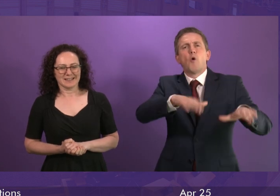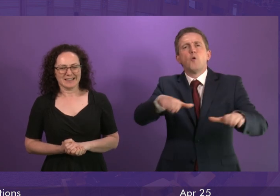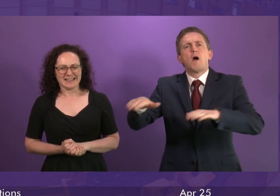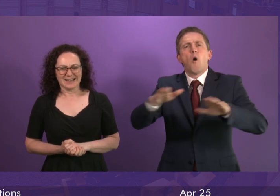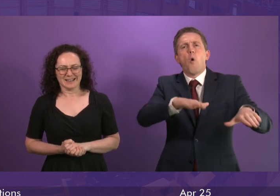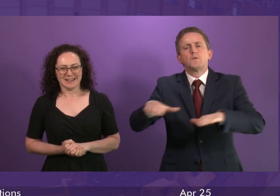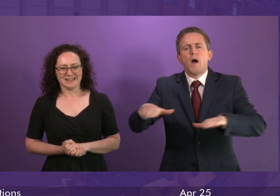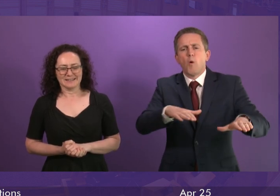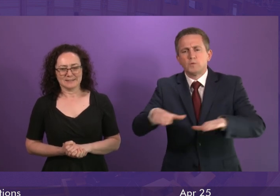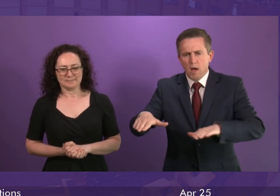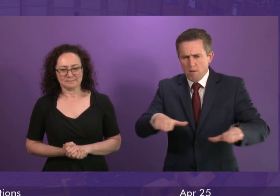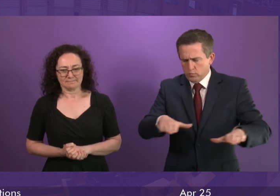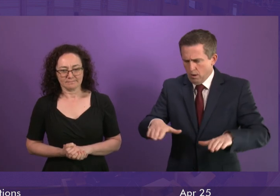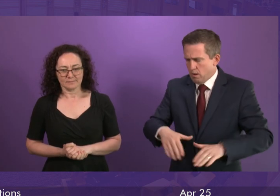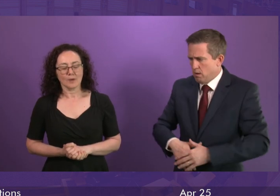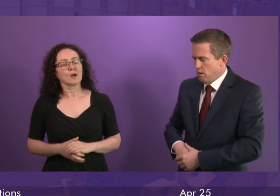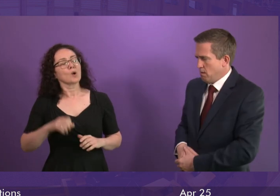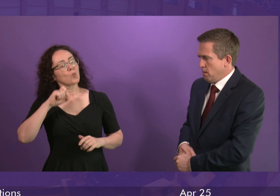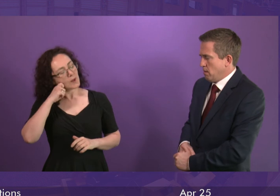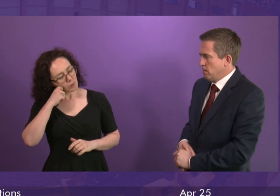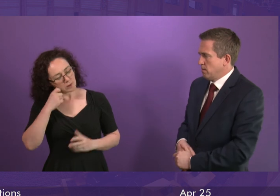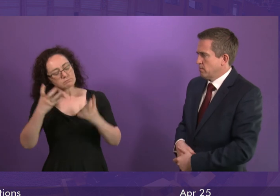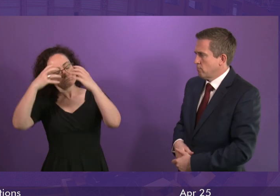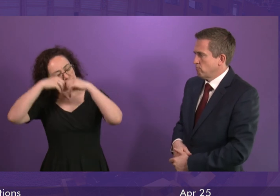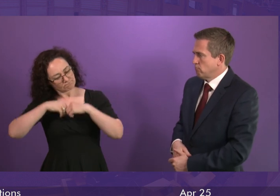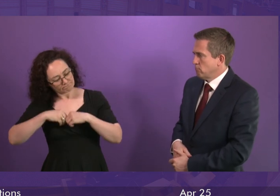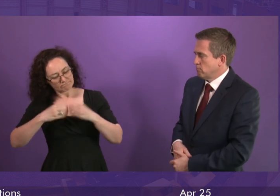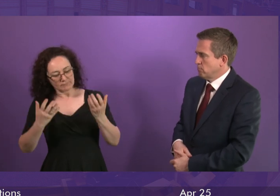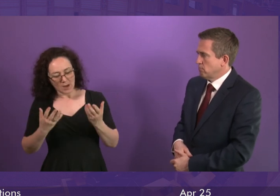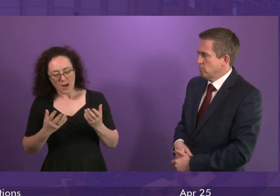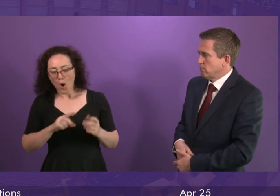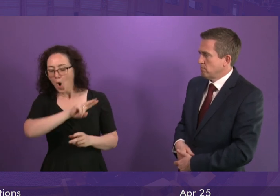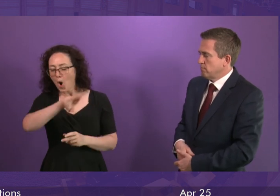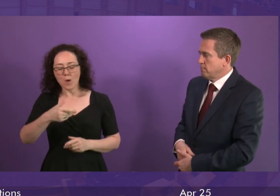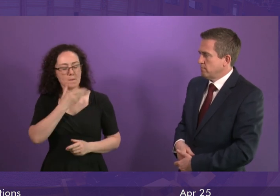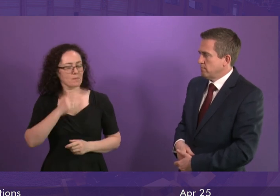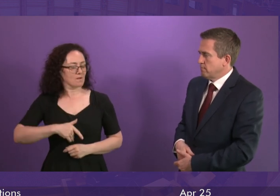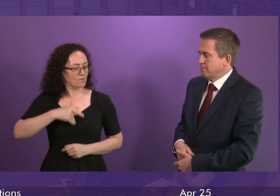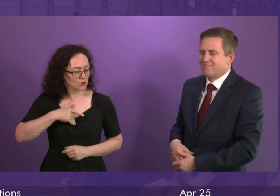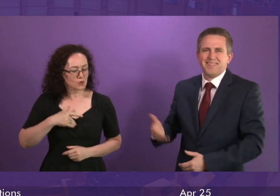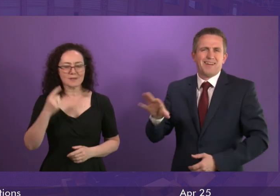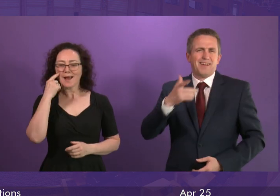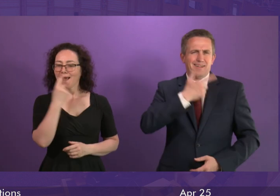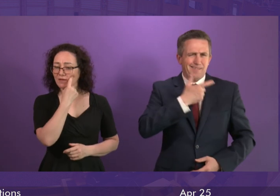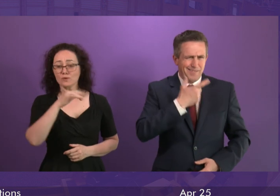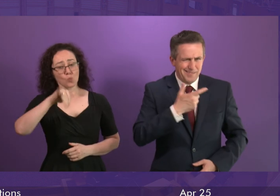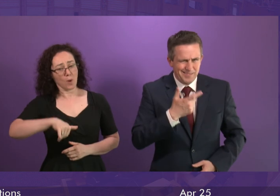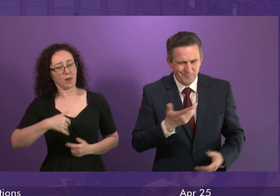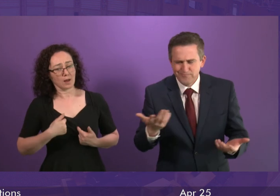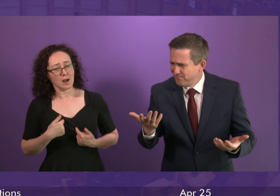We will listen to views and evidence from wherever it comes. [Interruption.] I say in